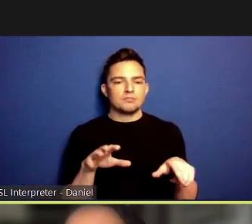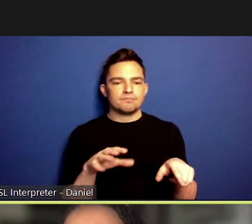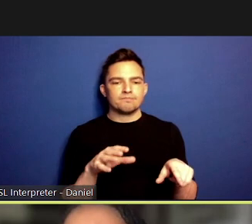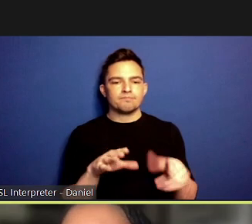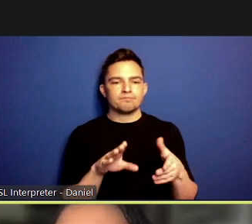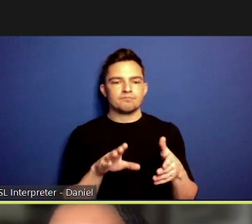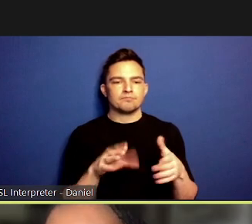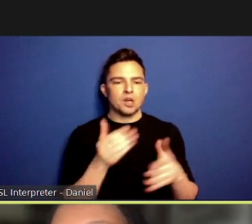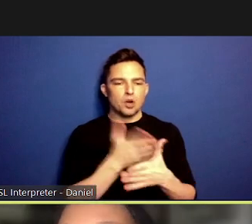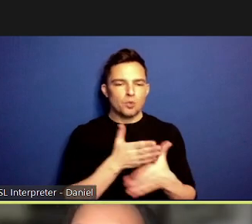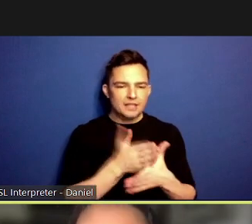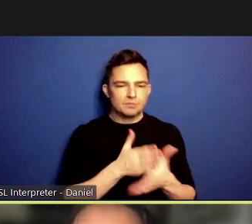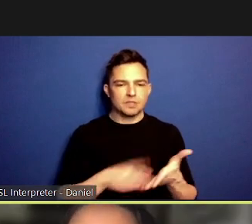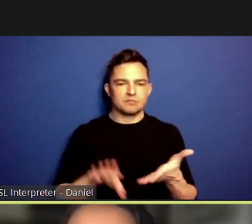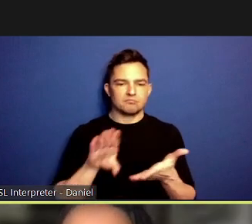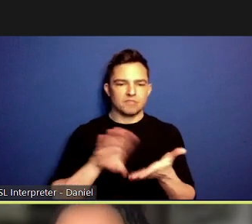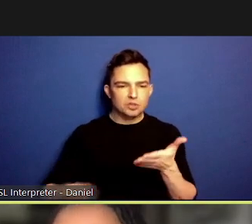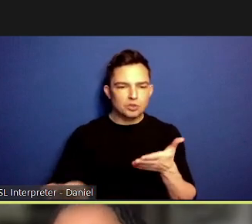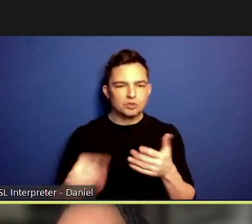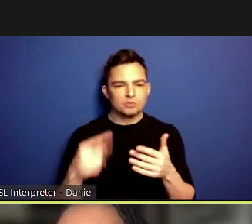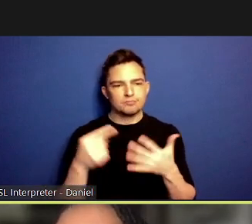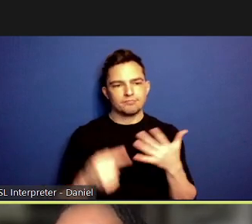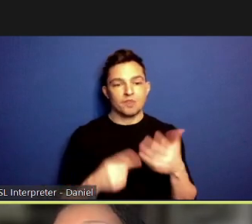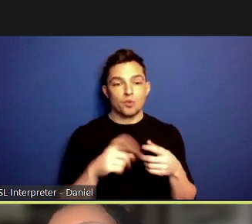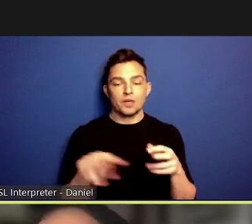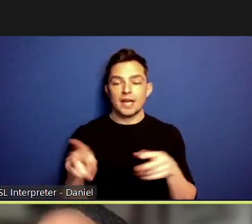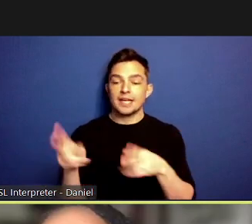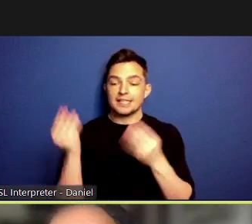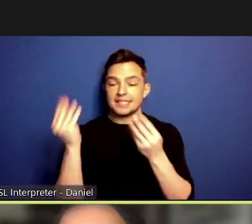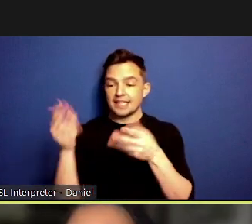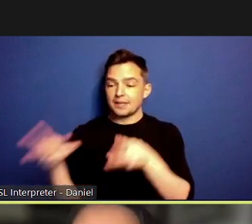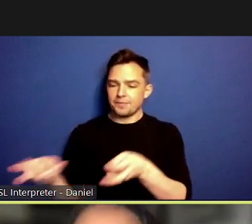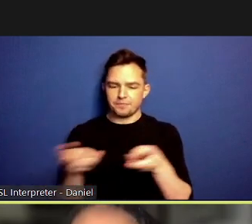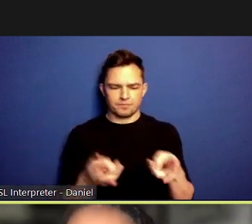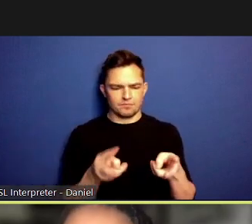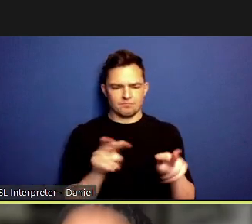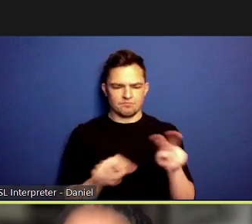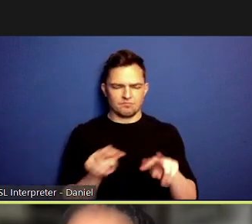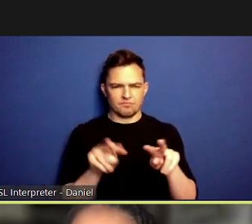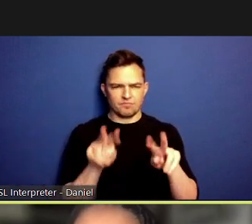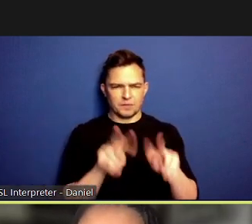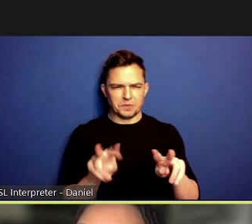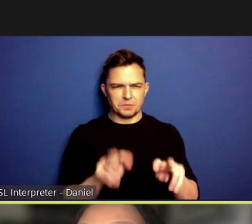that further when I pick data apart and look at the experiences of black students. So is